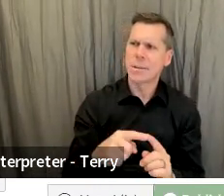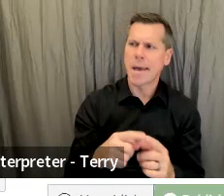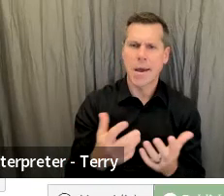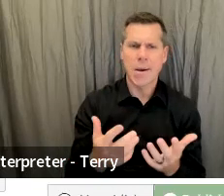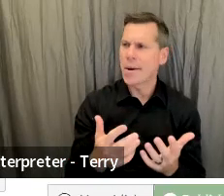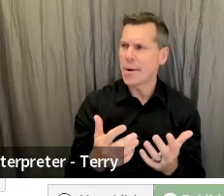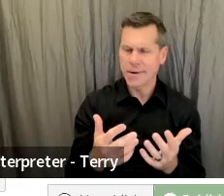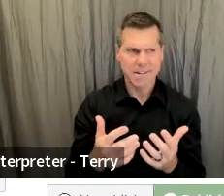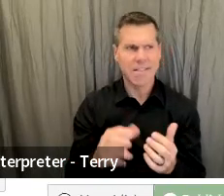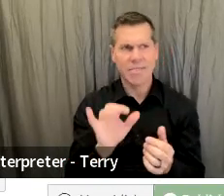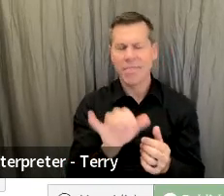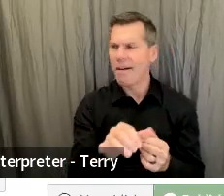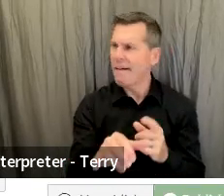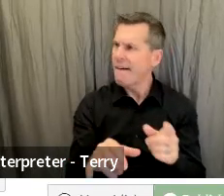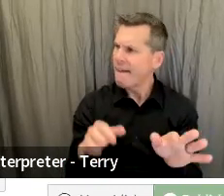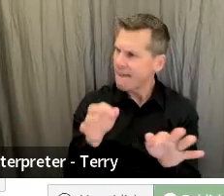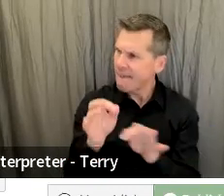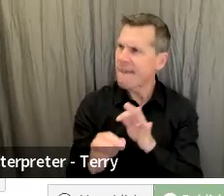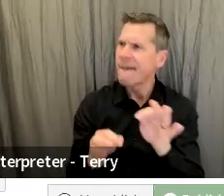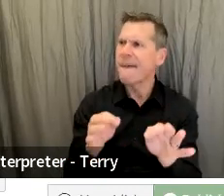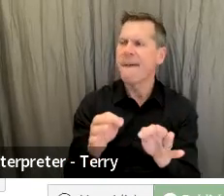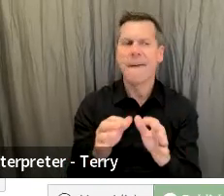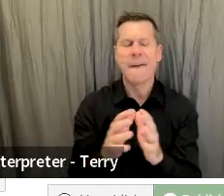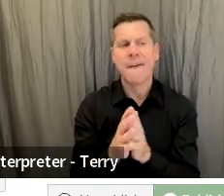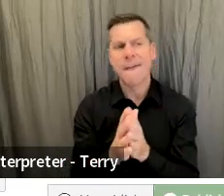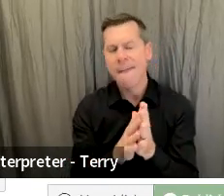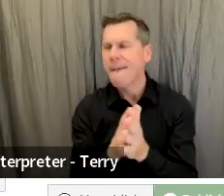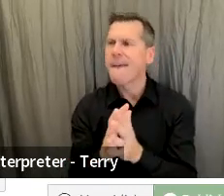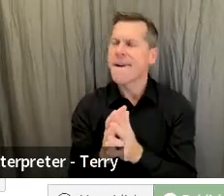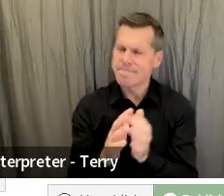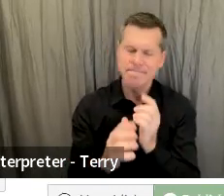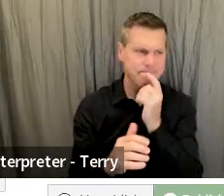or the unit on a book-length text, just one of our requirements on our core.